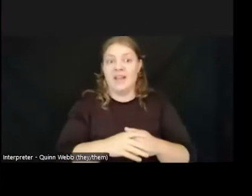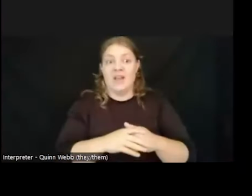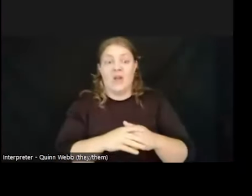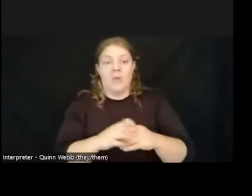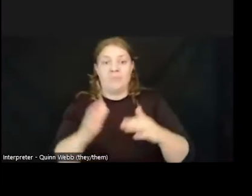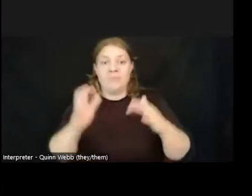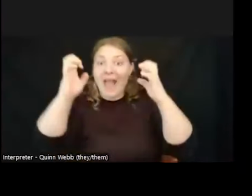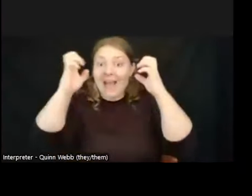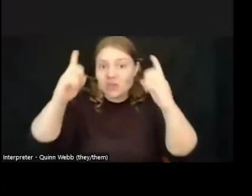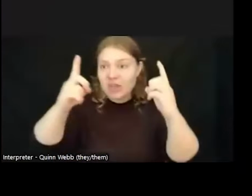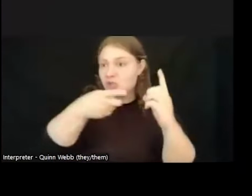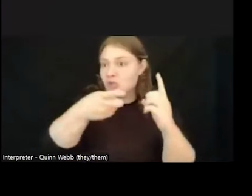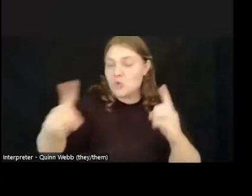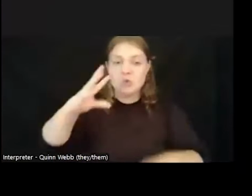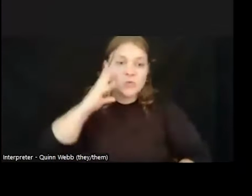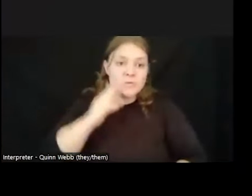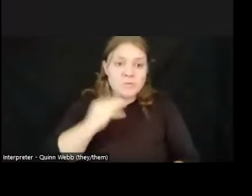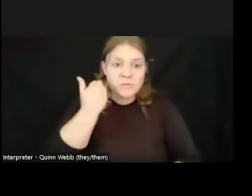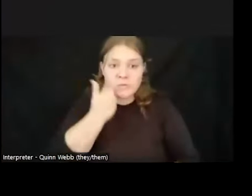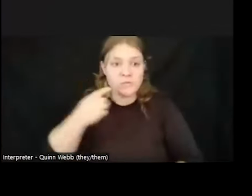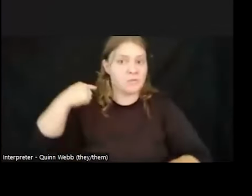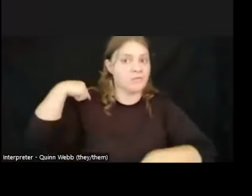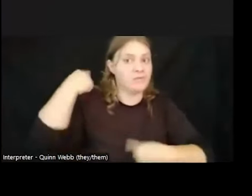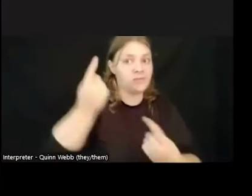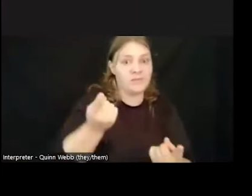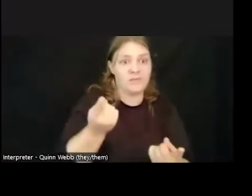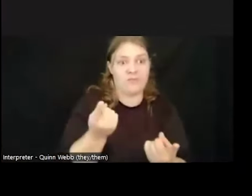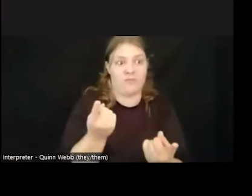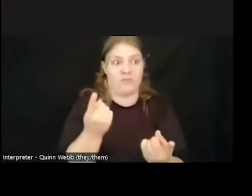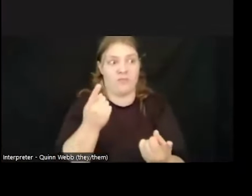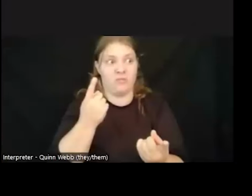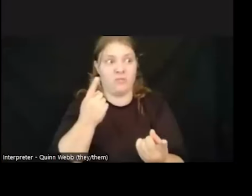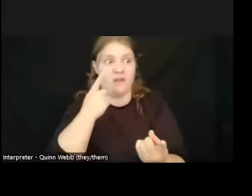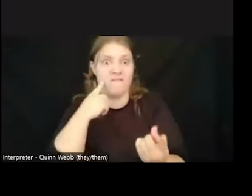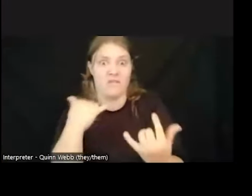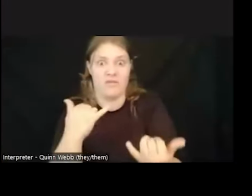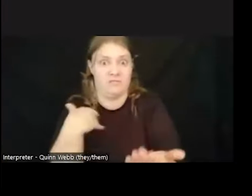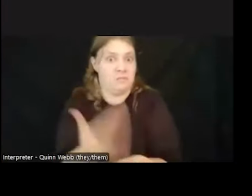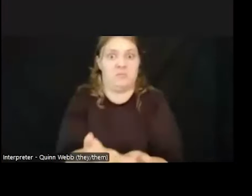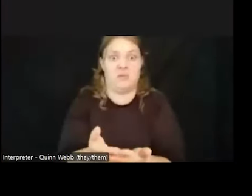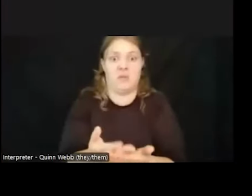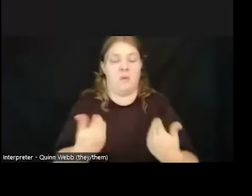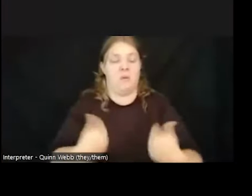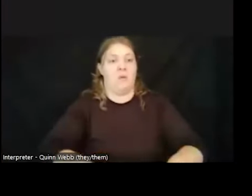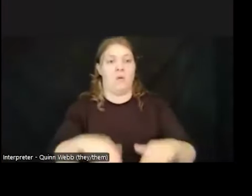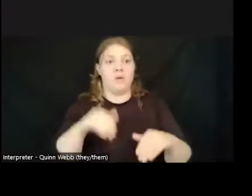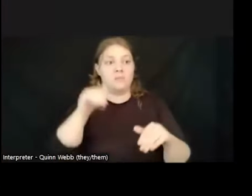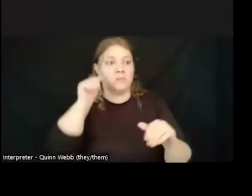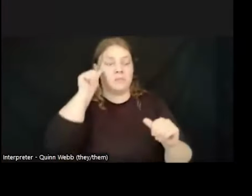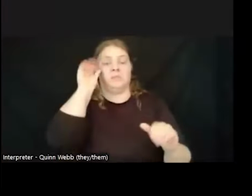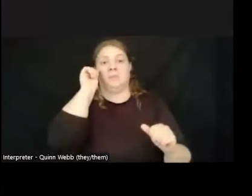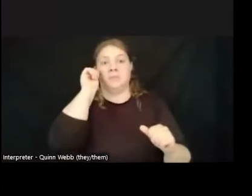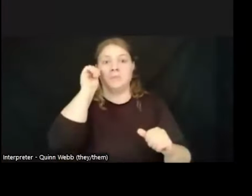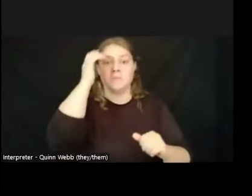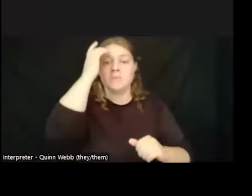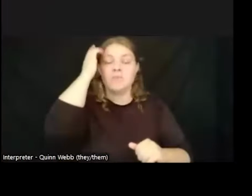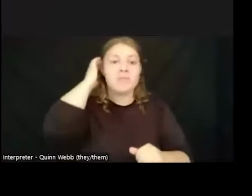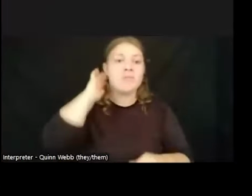that you have gone through to get to where you are I can't even fathom but not everyone understands